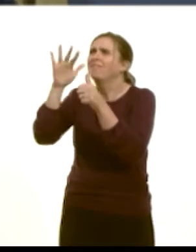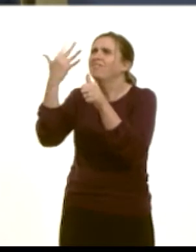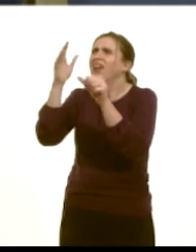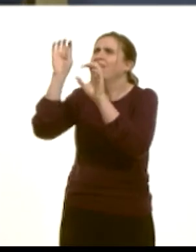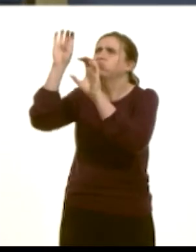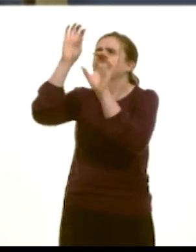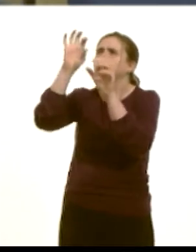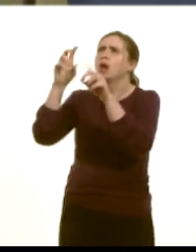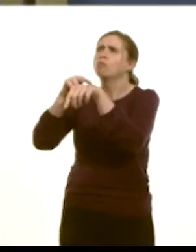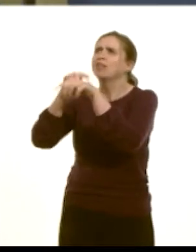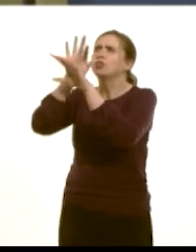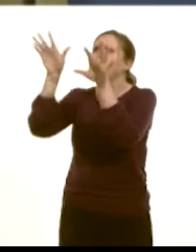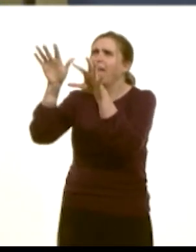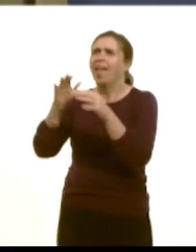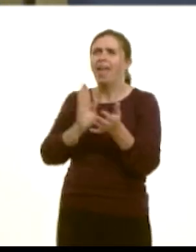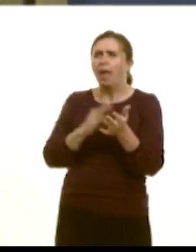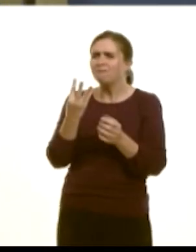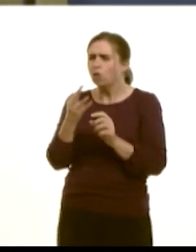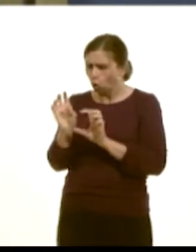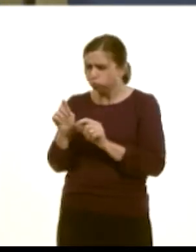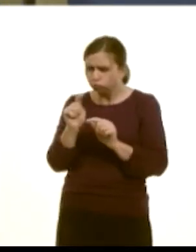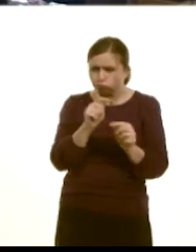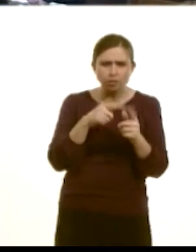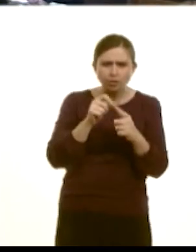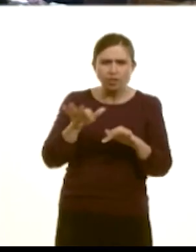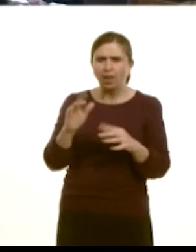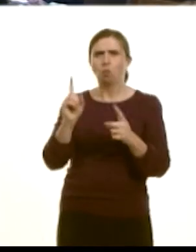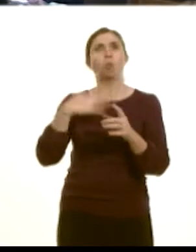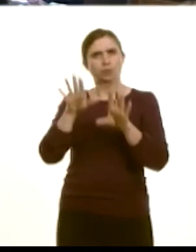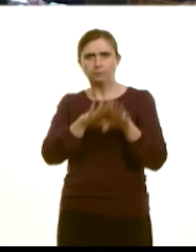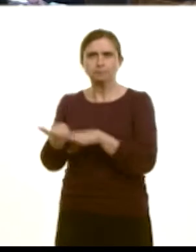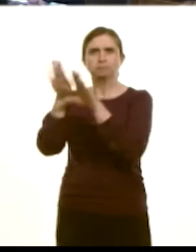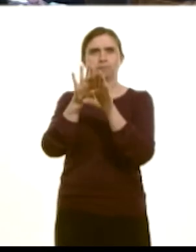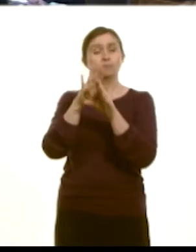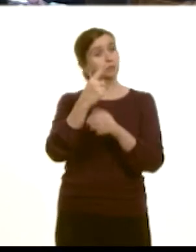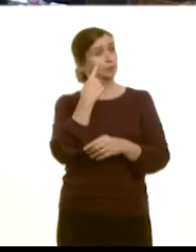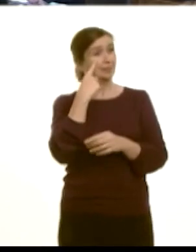Carwyn Jones: If you look at Jobs Growth Wales, you will see that apprenticeships are reasonably widely distributed.